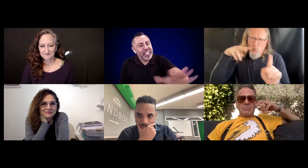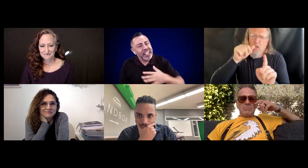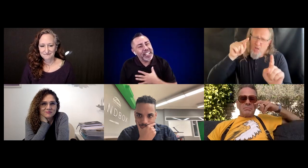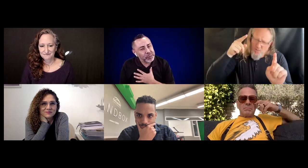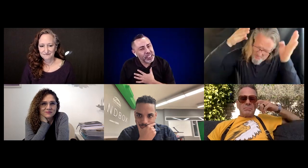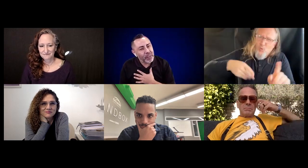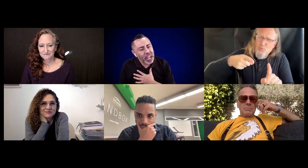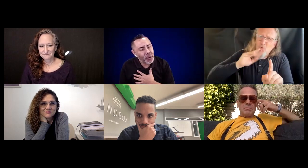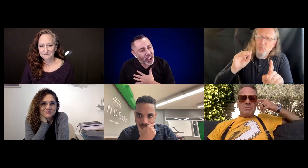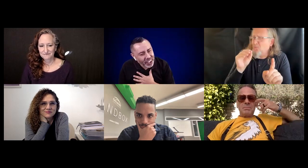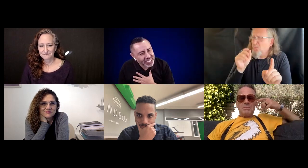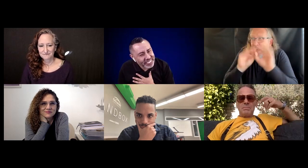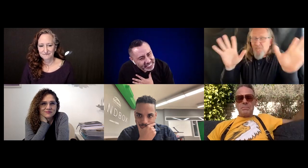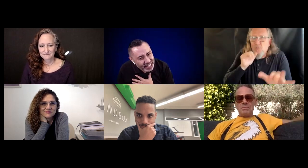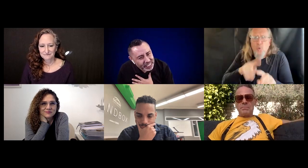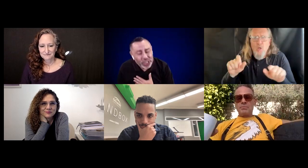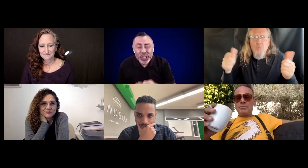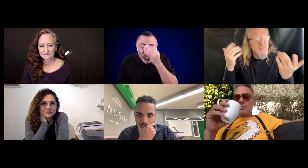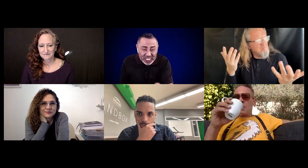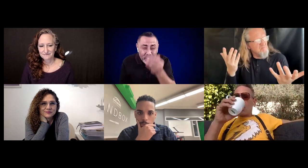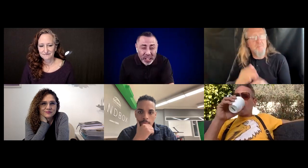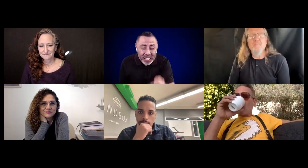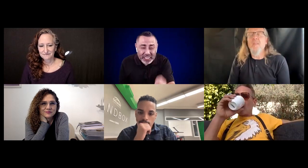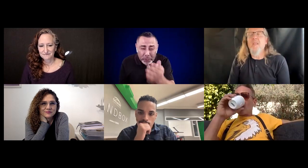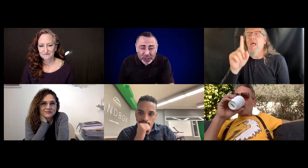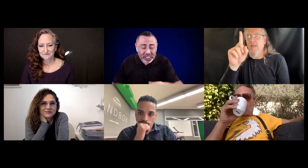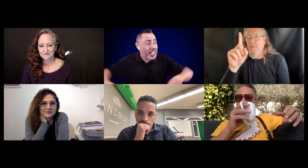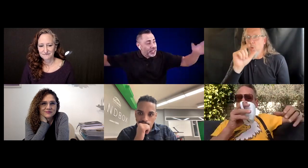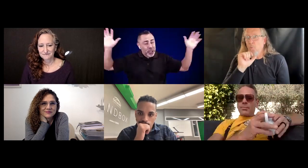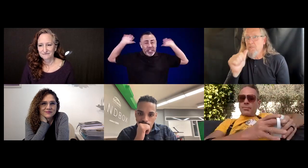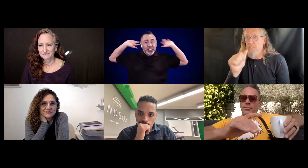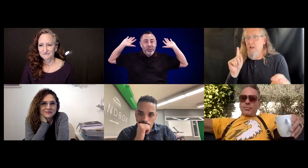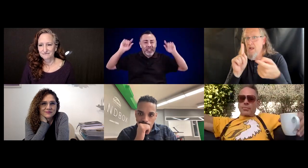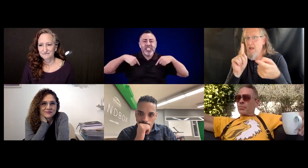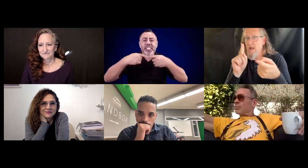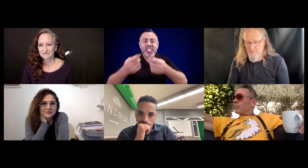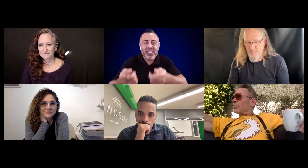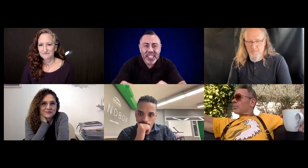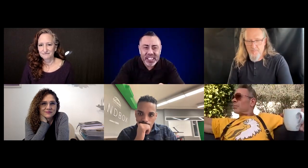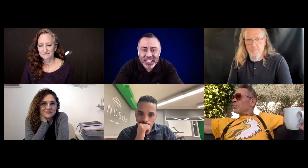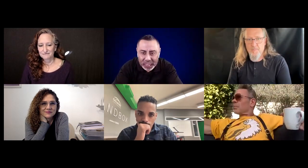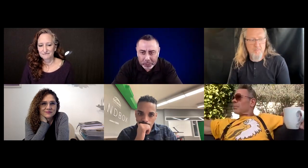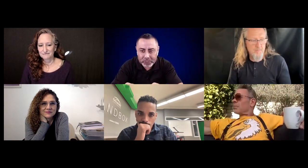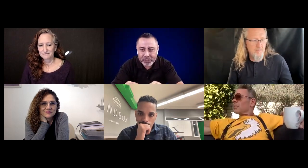And I ask myself, how odd is that you're looking right out the person. There's no one else around, and you still say their name.